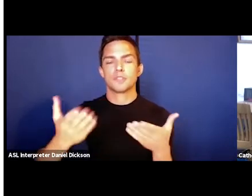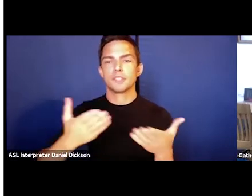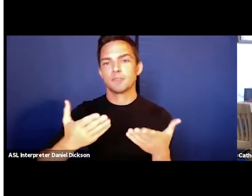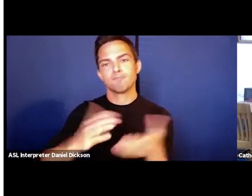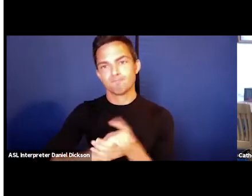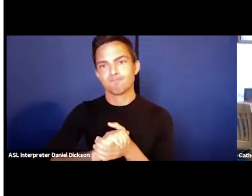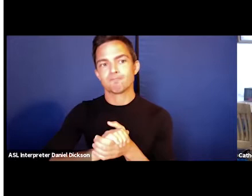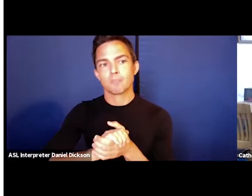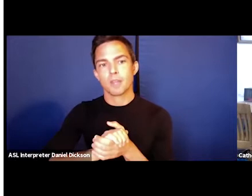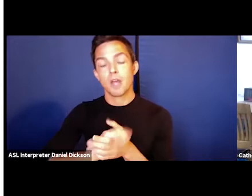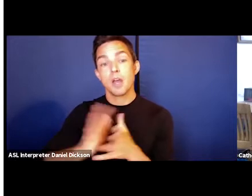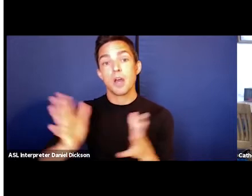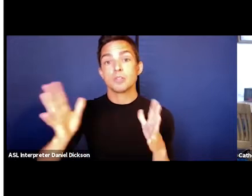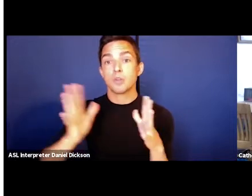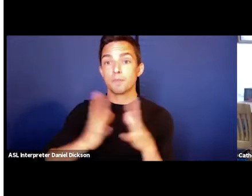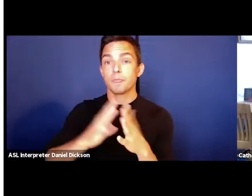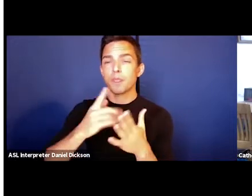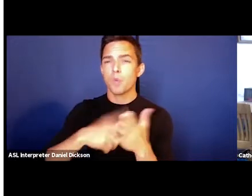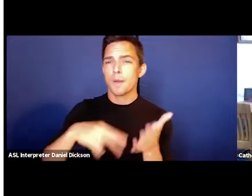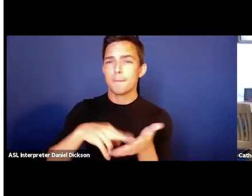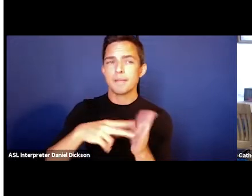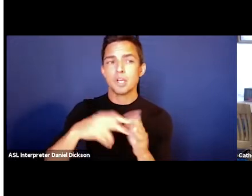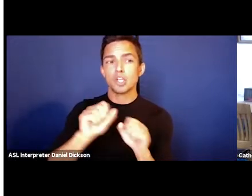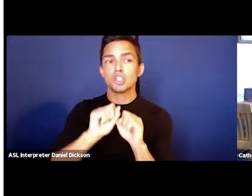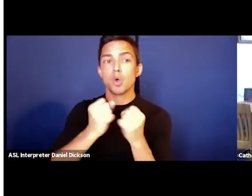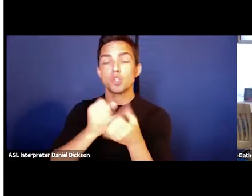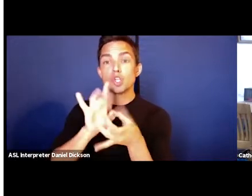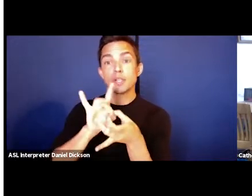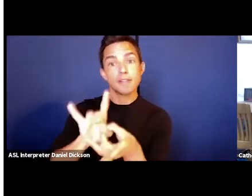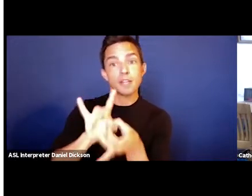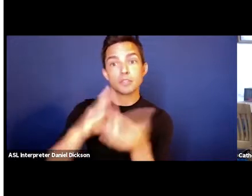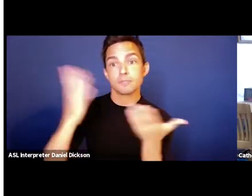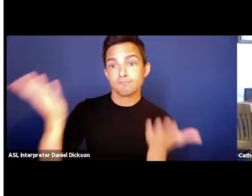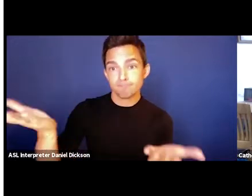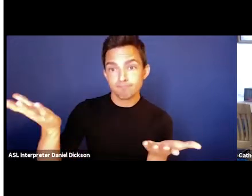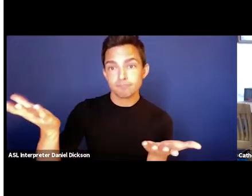So what is social connection? Well social connection is the experience of feeling